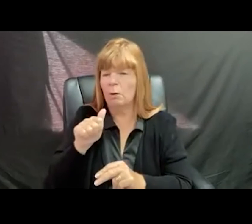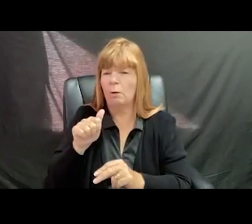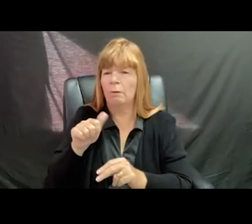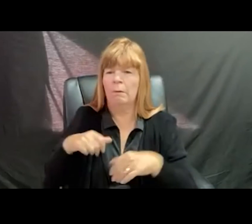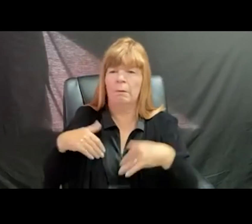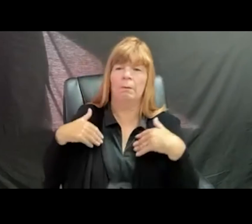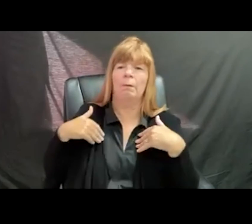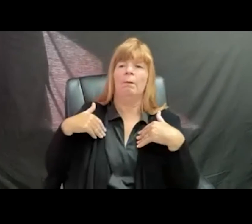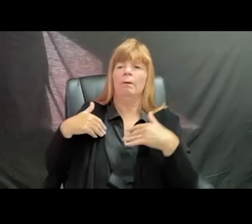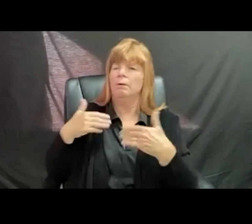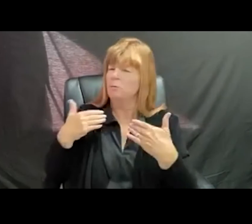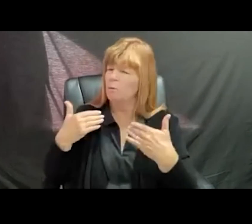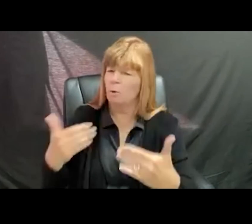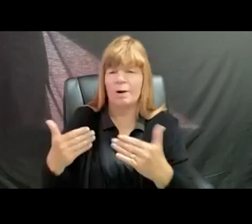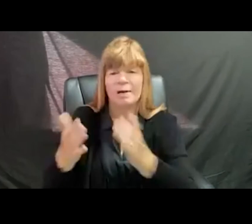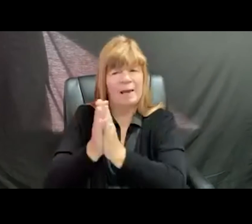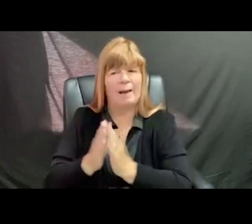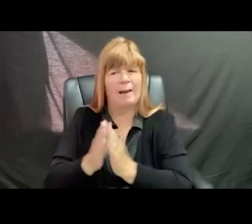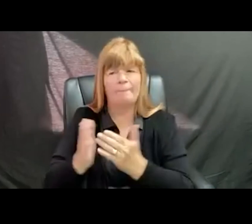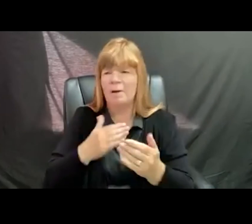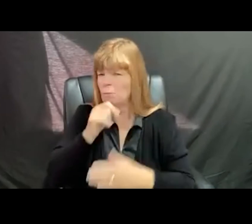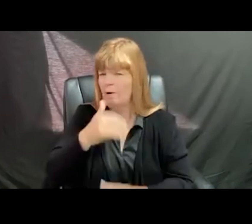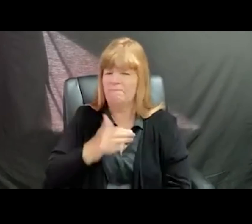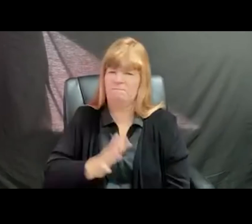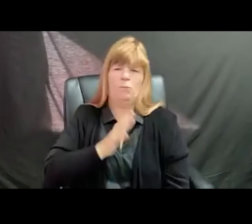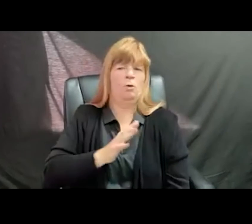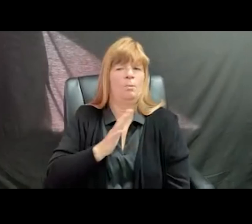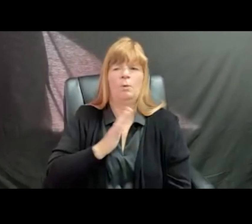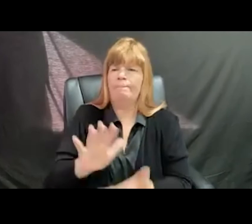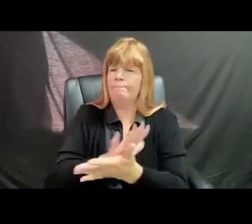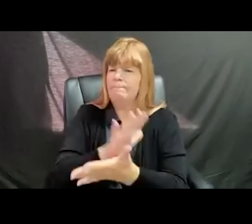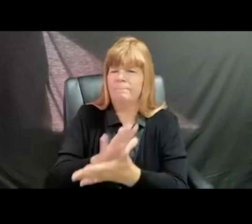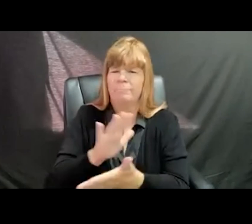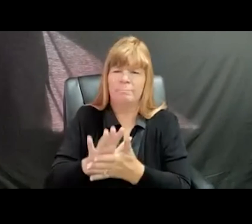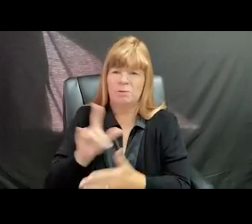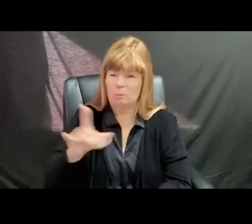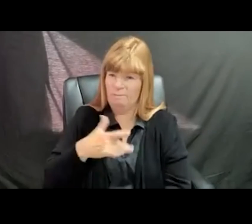don't have some of those formal documents if you feel that you could benefit from pre-ETS services